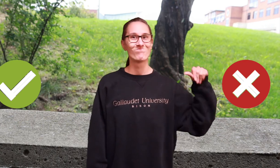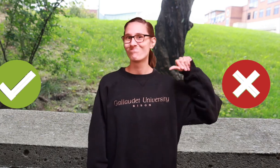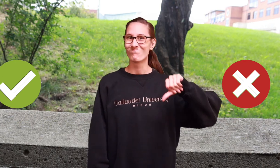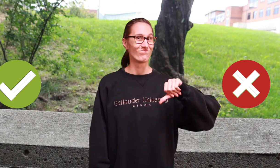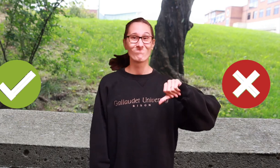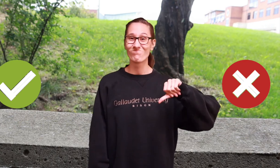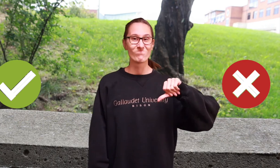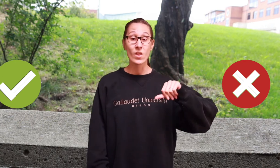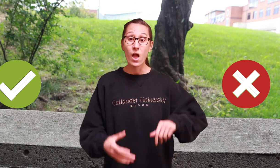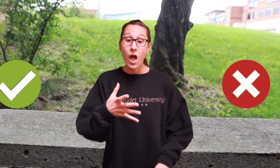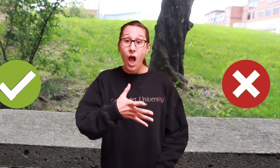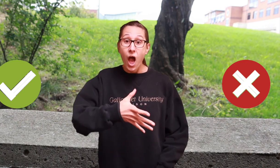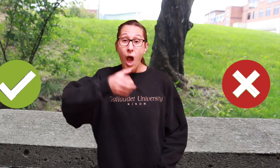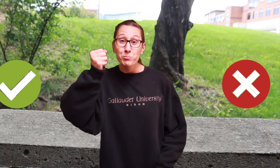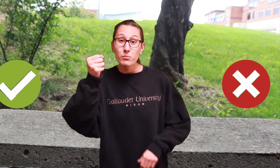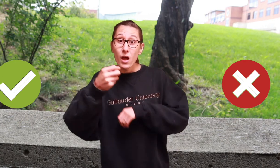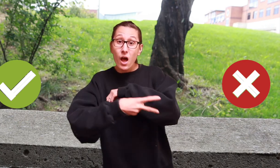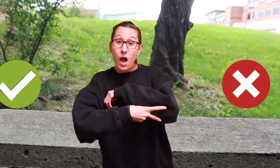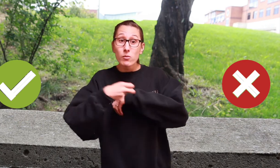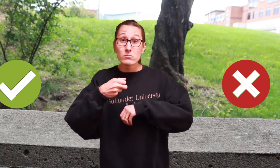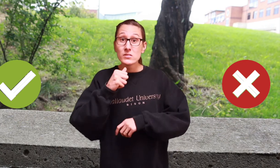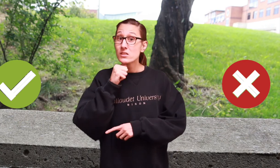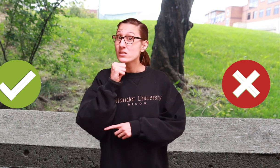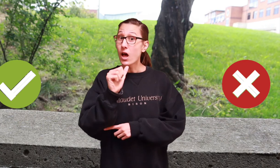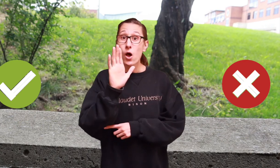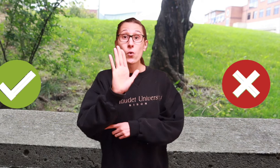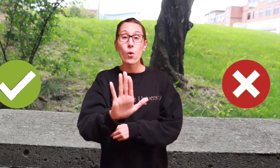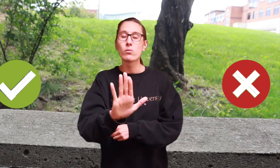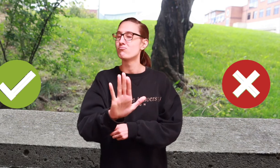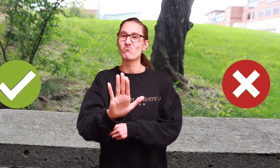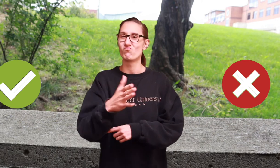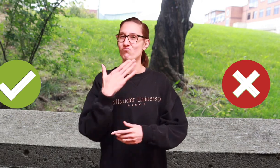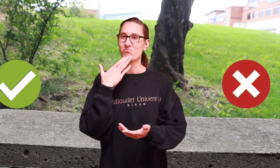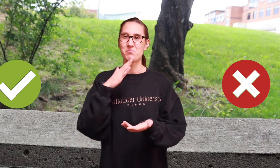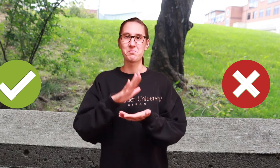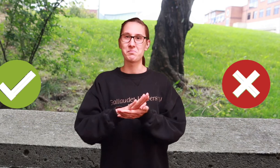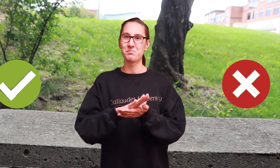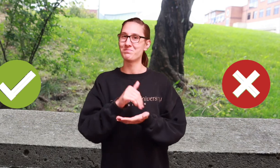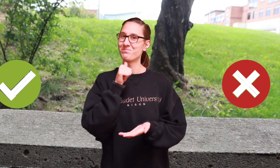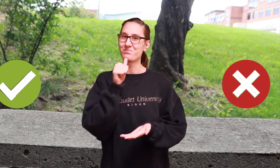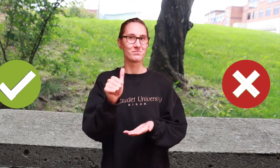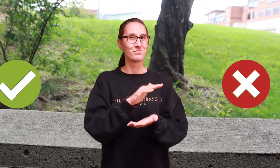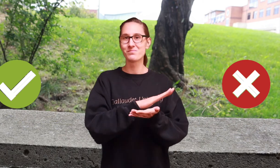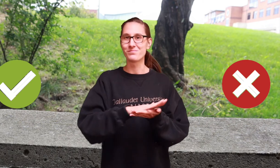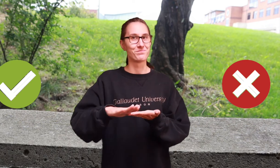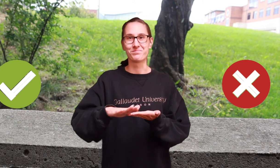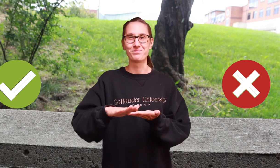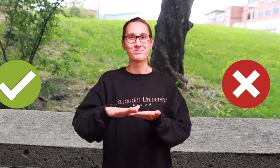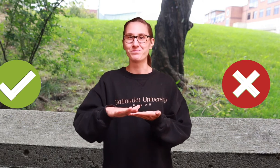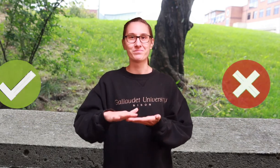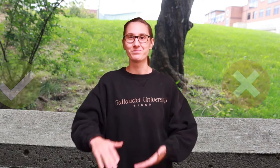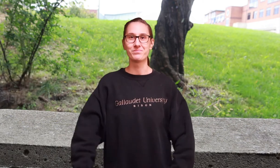Bad. Don't take things that aren't yours. It's not nice